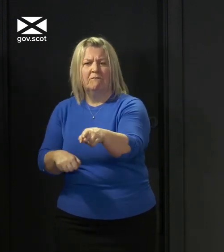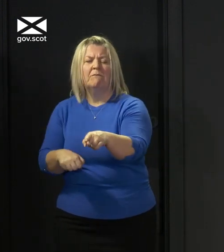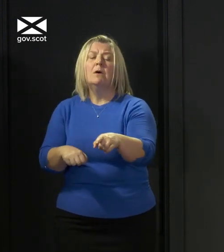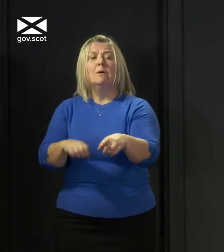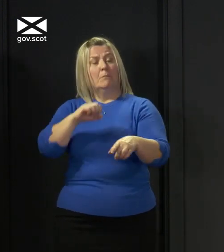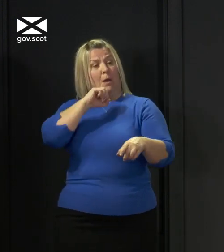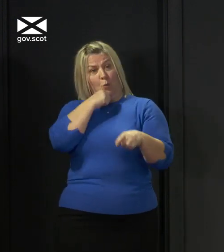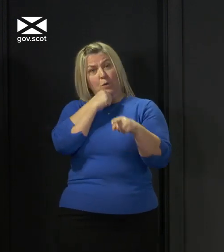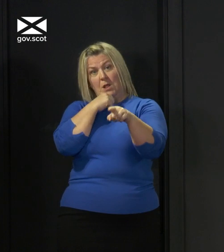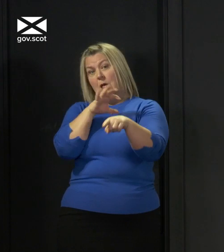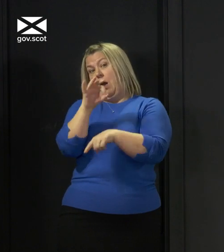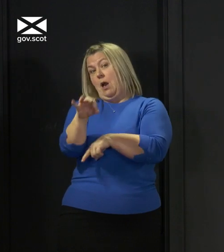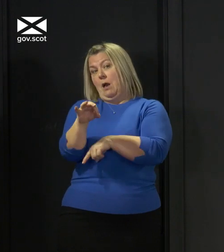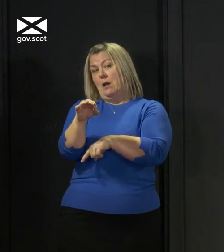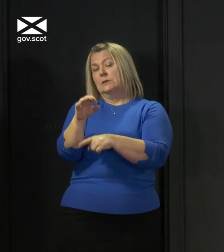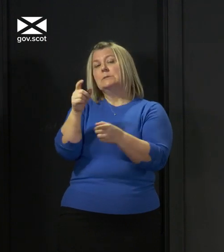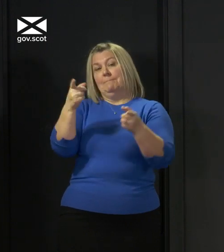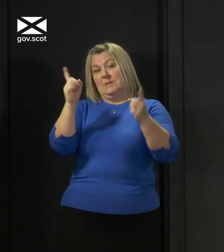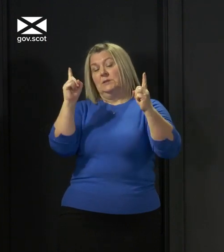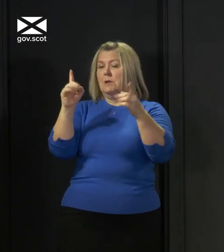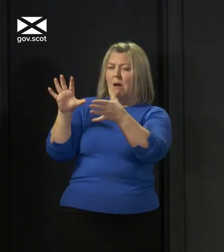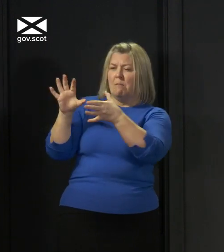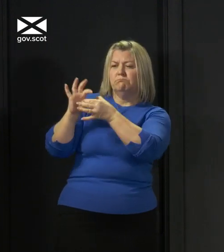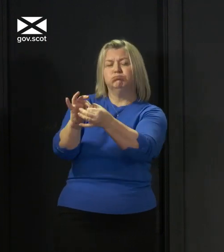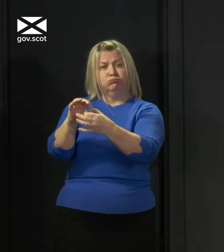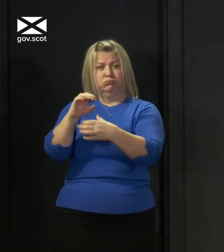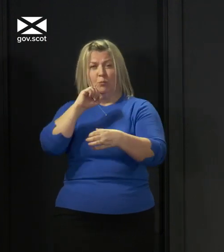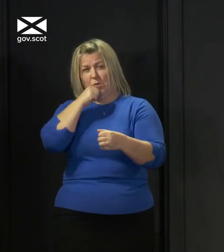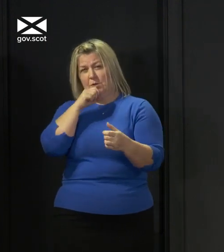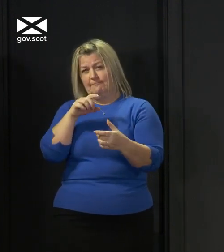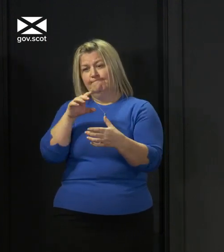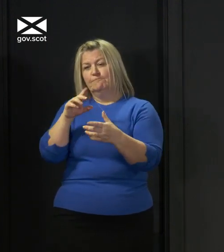and the DD sector in particular to look at what more we can do to try to help